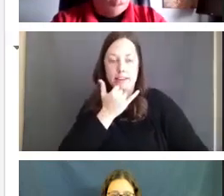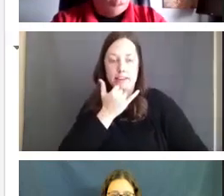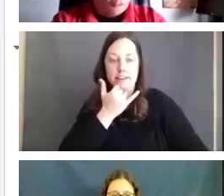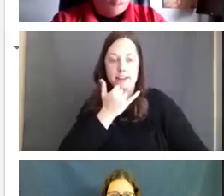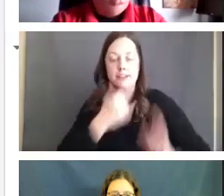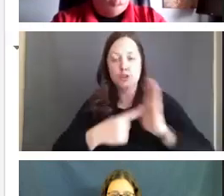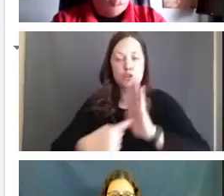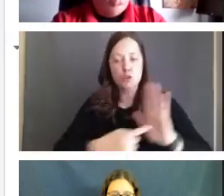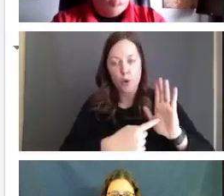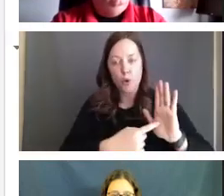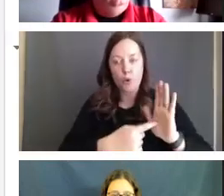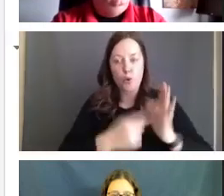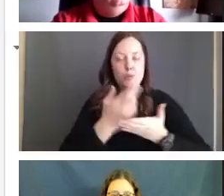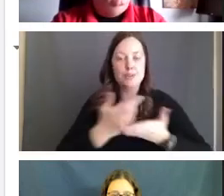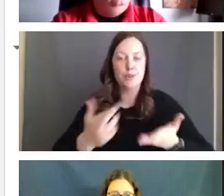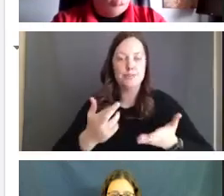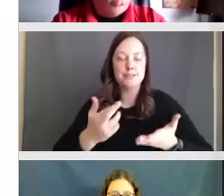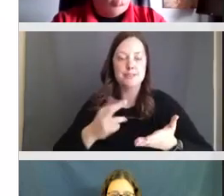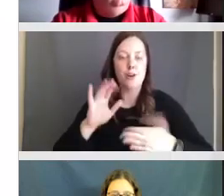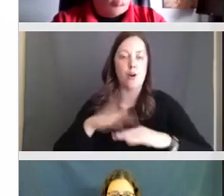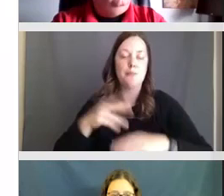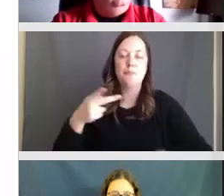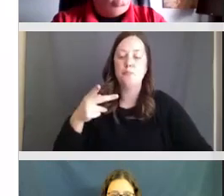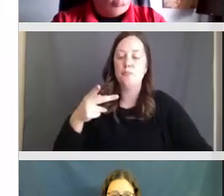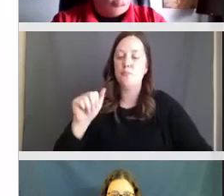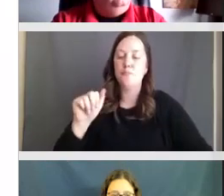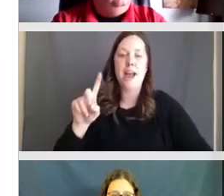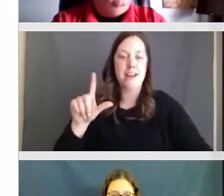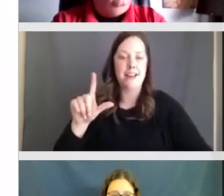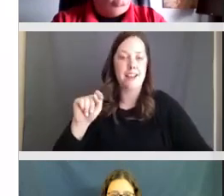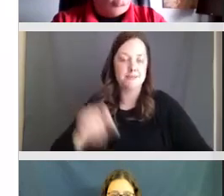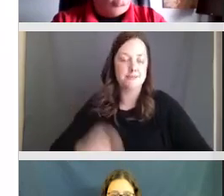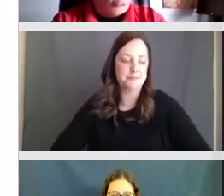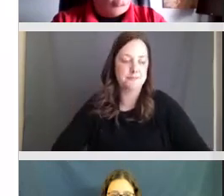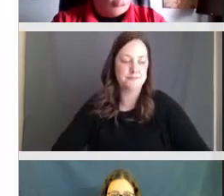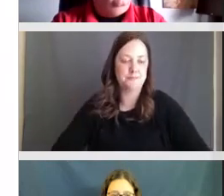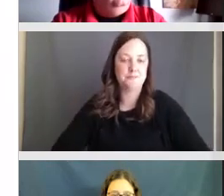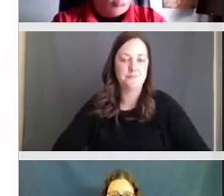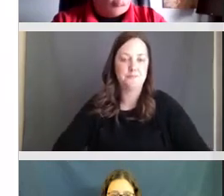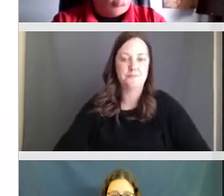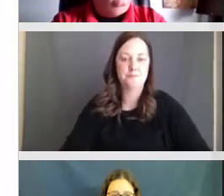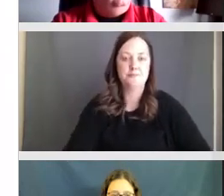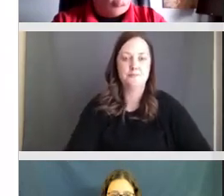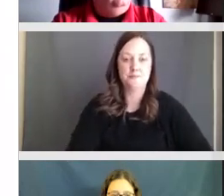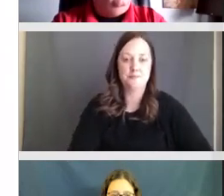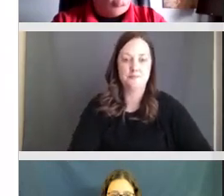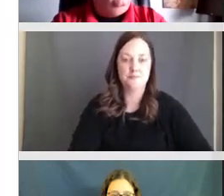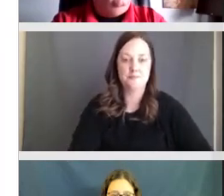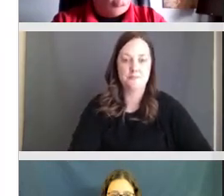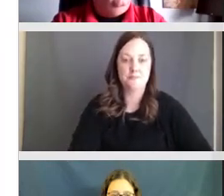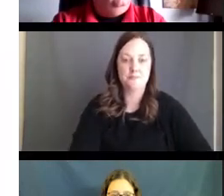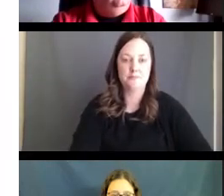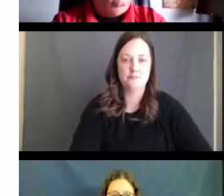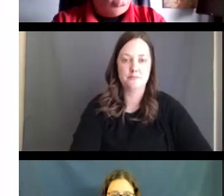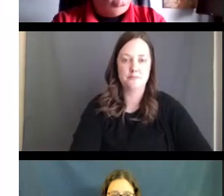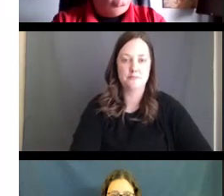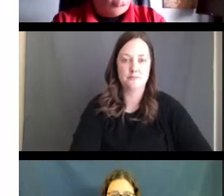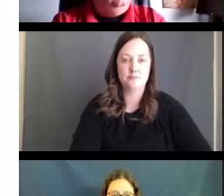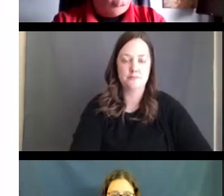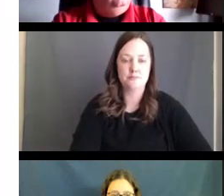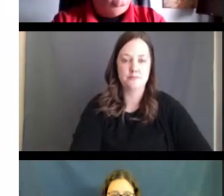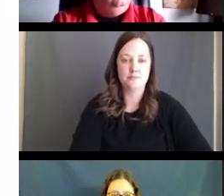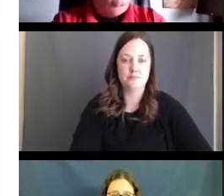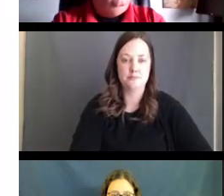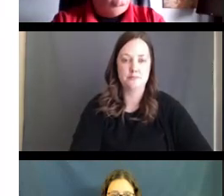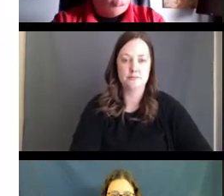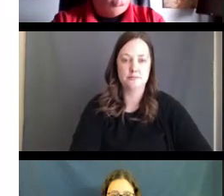All of that is in the upper left-hand corner where you see